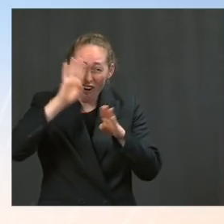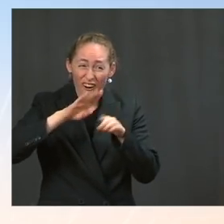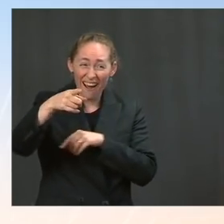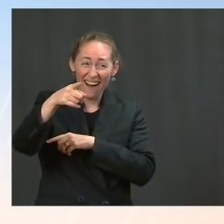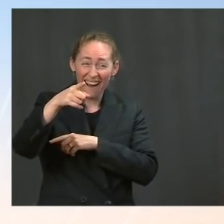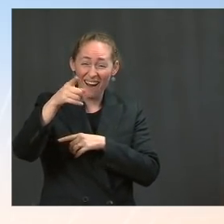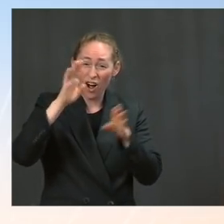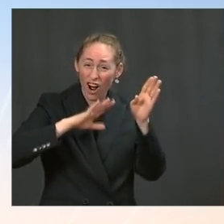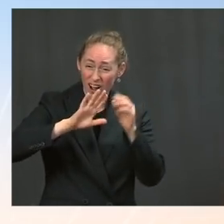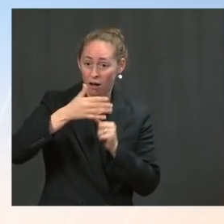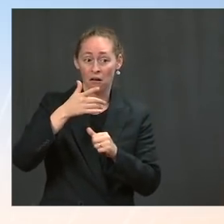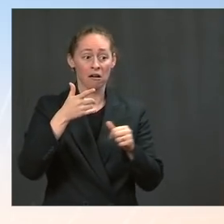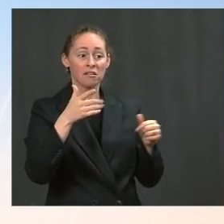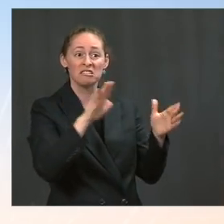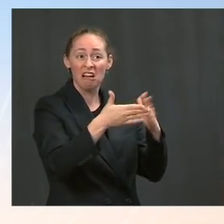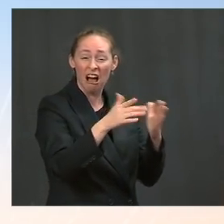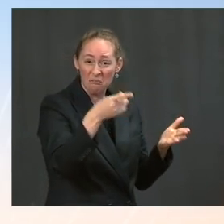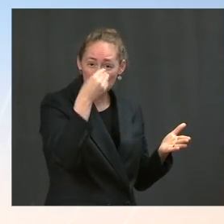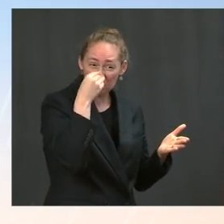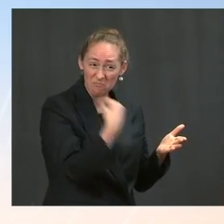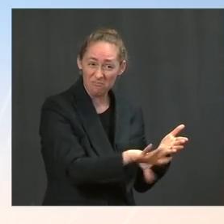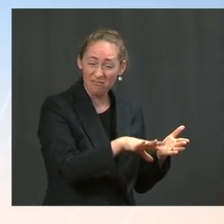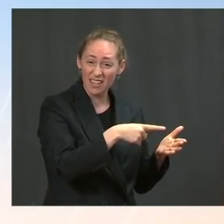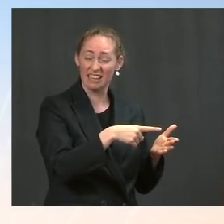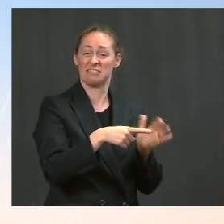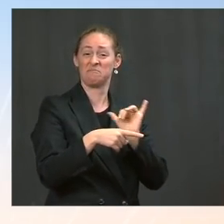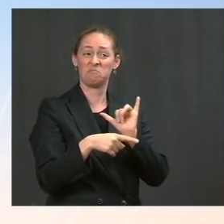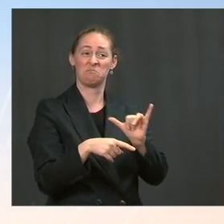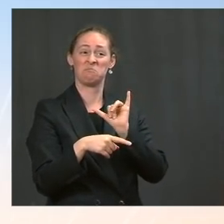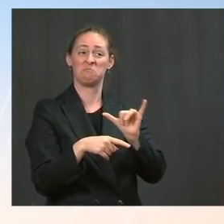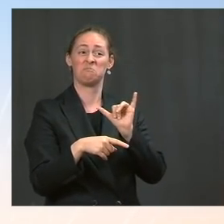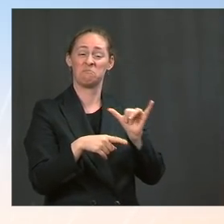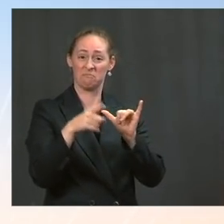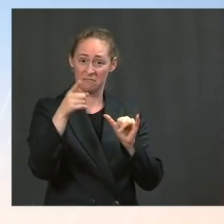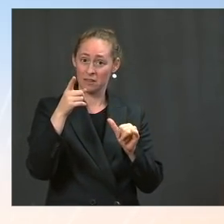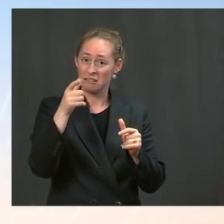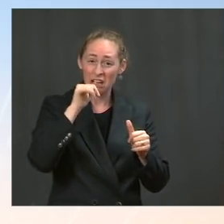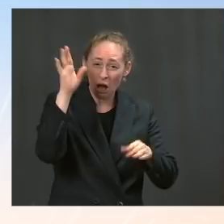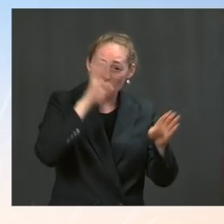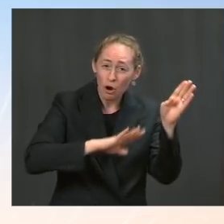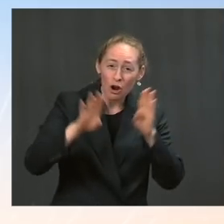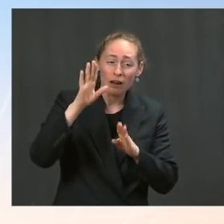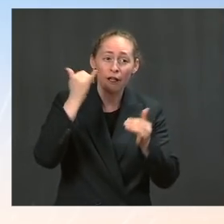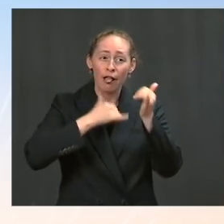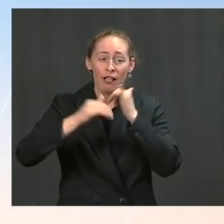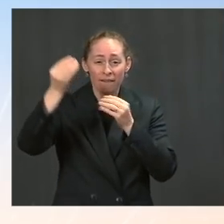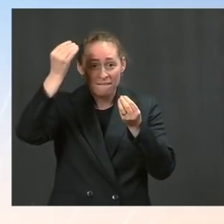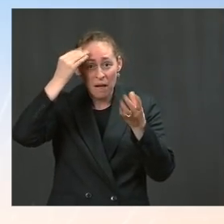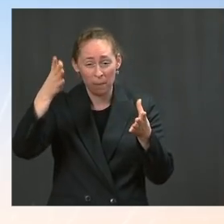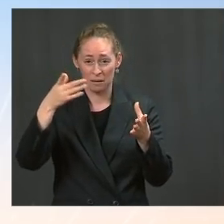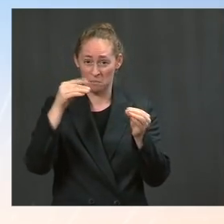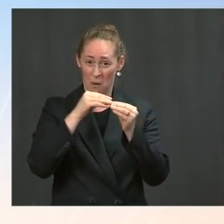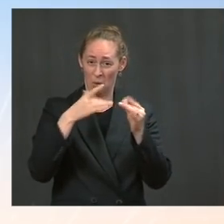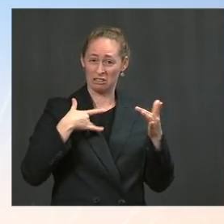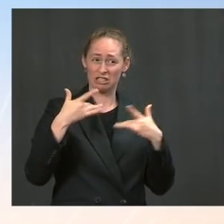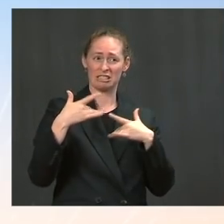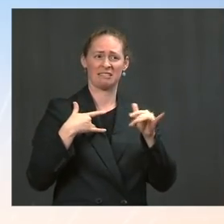because of a pandemic where misinformation is traveling on social media platforms? That feels unlikely to me. If you have the data to back that up,